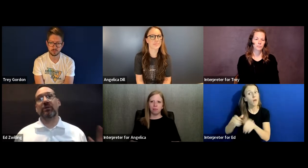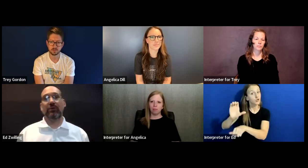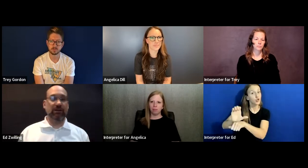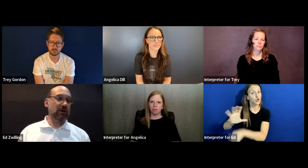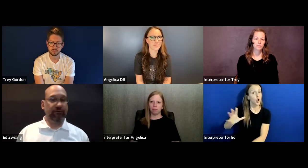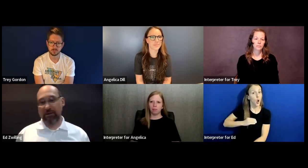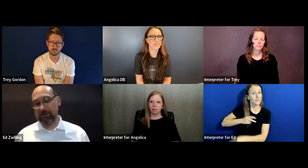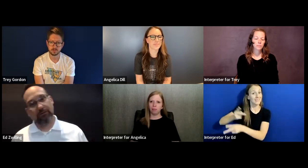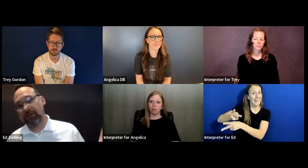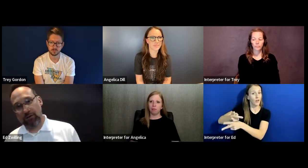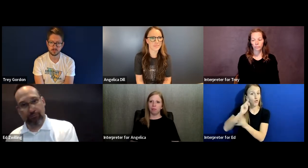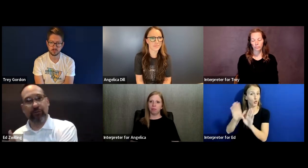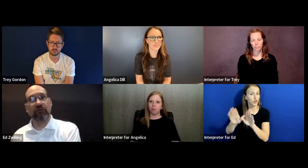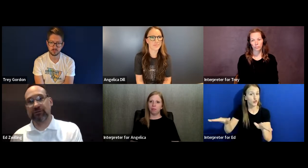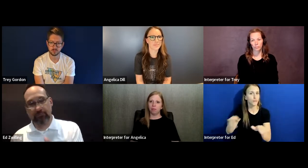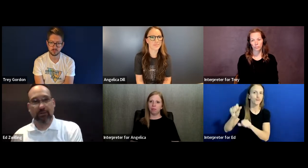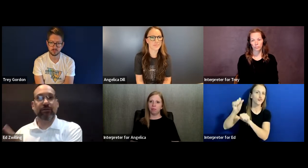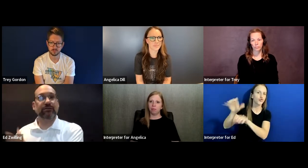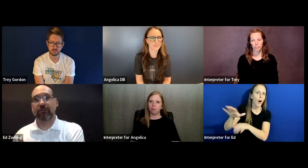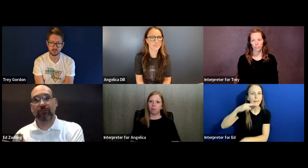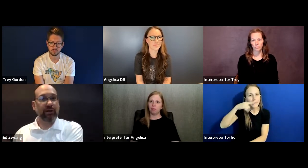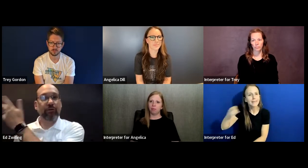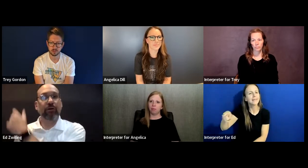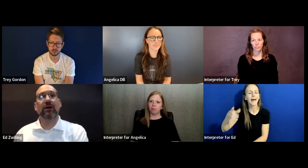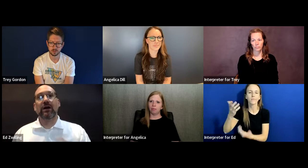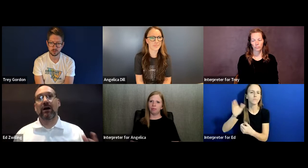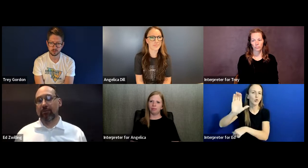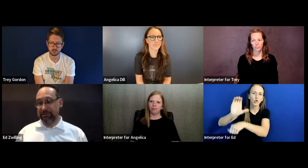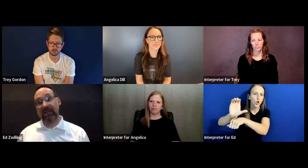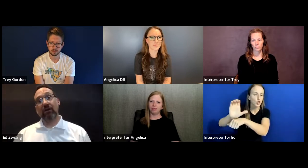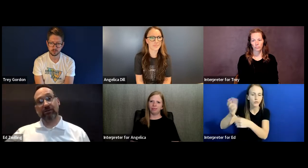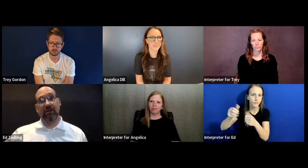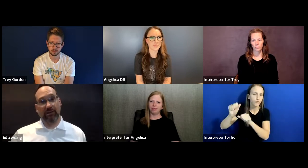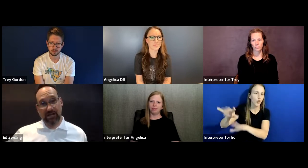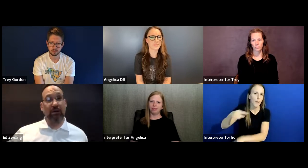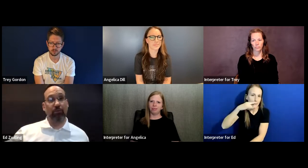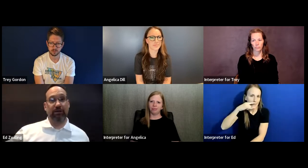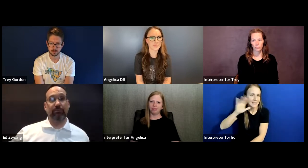your kids off that you know the first methodist or whatever um daycare center that's operated